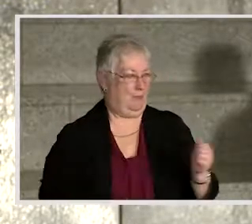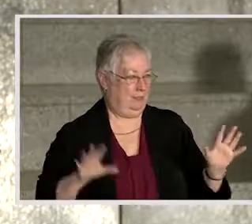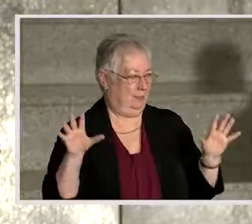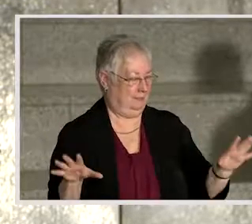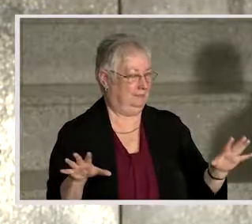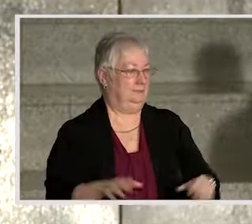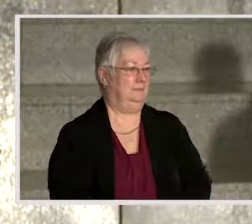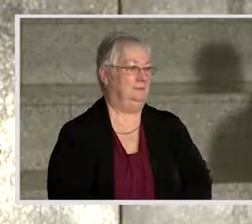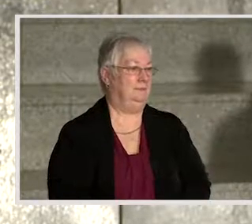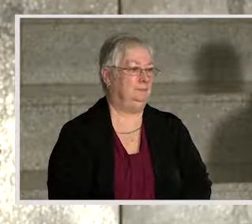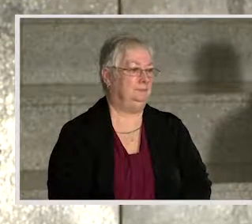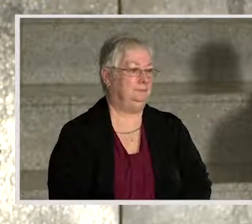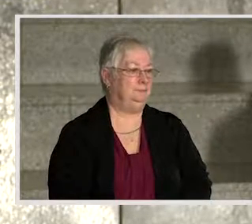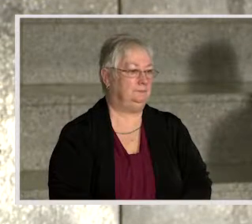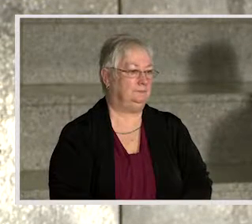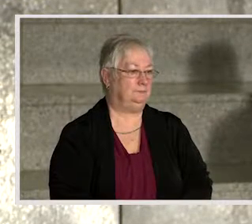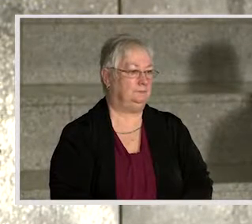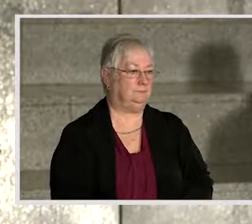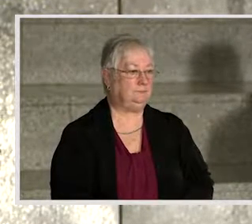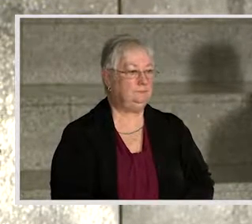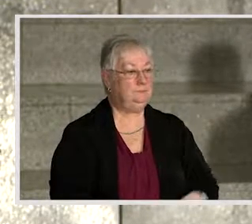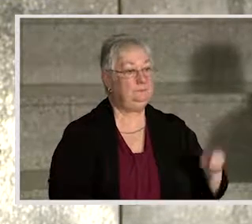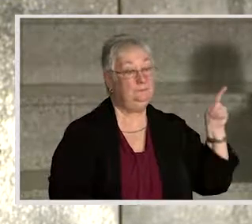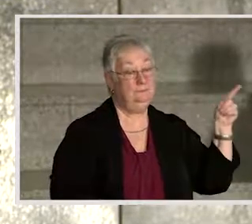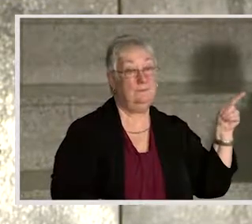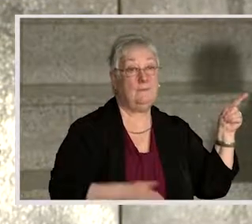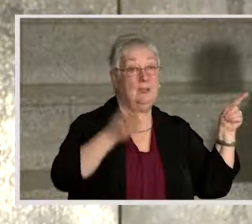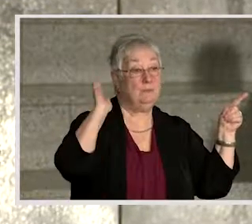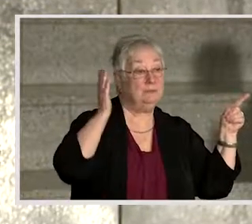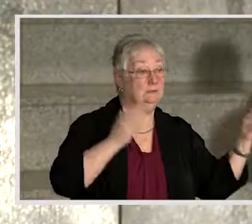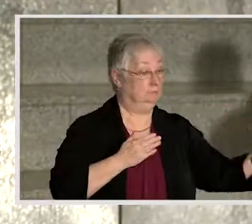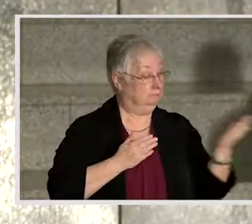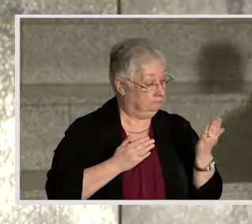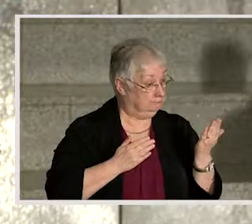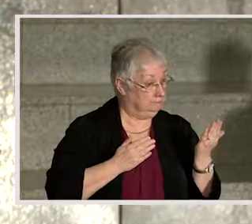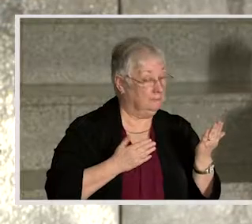PRESENTATIONS TO ME WHICH THEY WILL BEGIN TO DO NEXT WEEK.